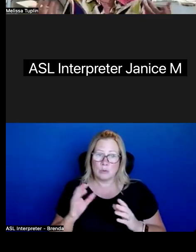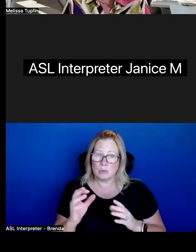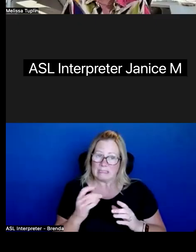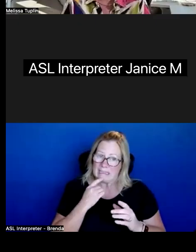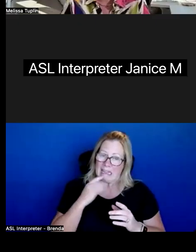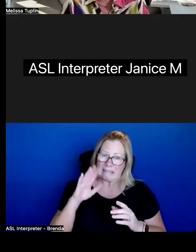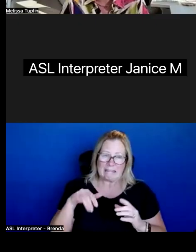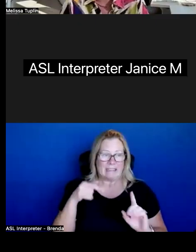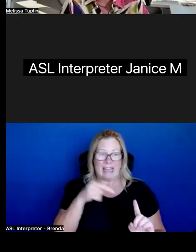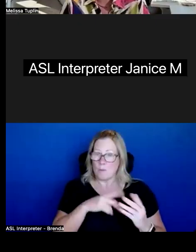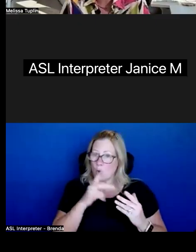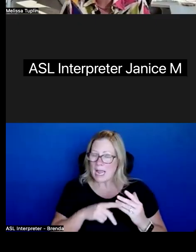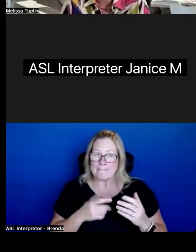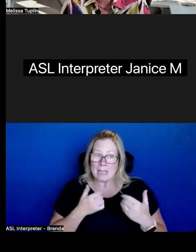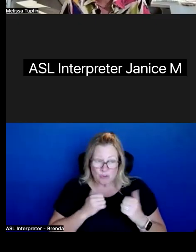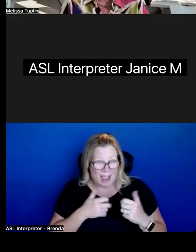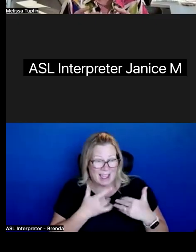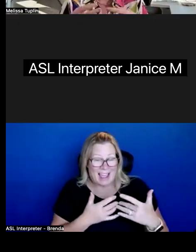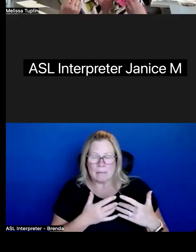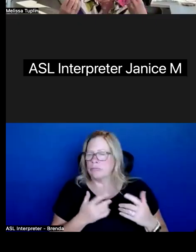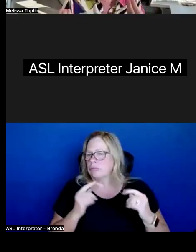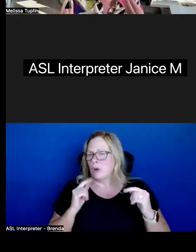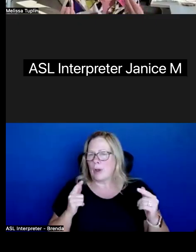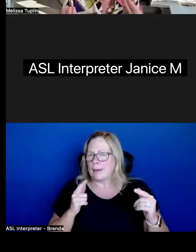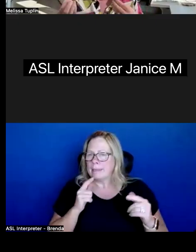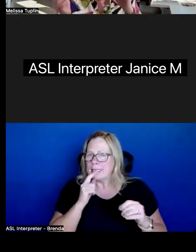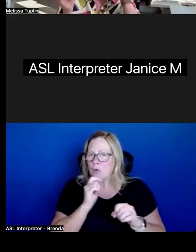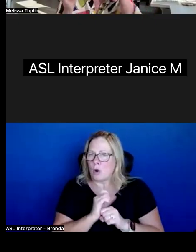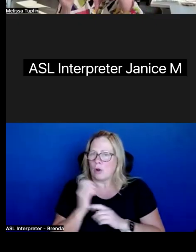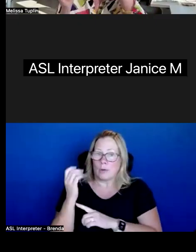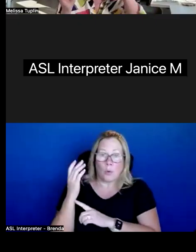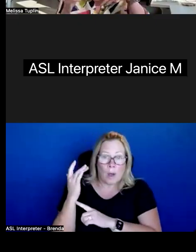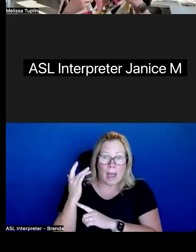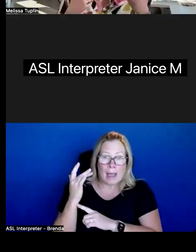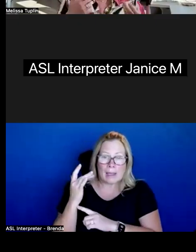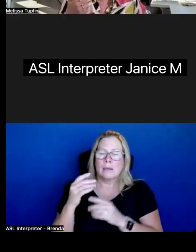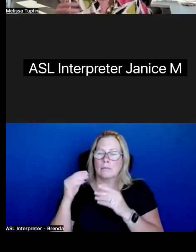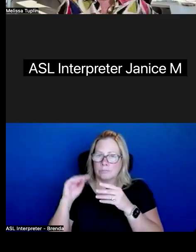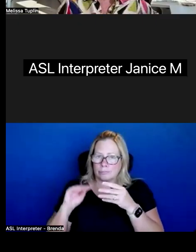that didn't work, here's why. So what do you need to achieve these goals? Maybe it's money,